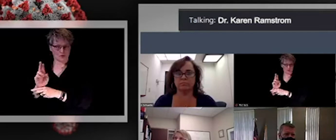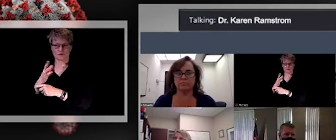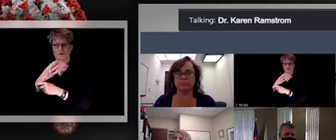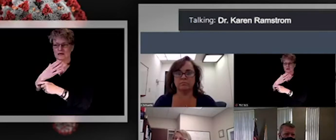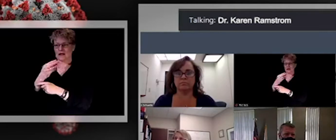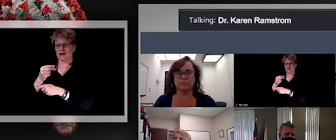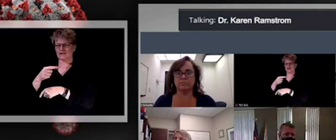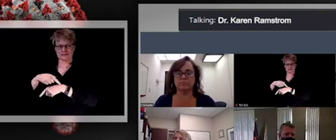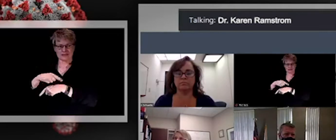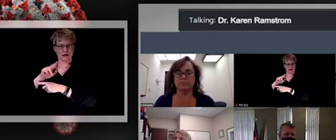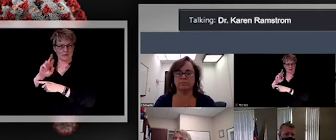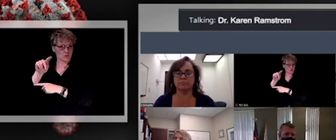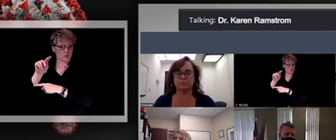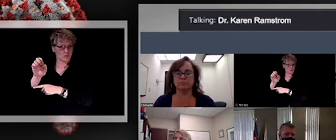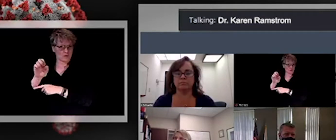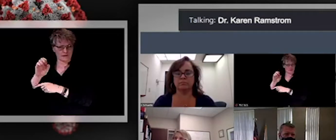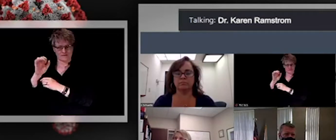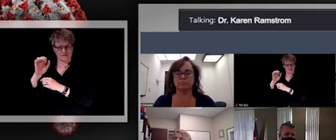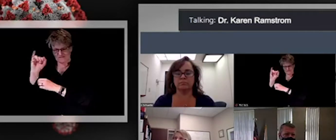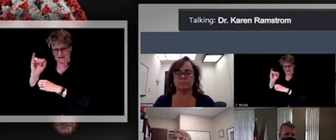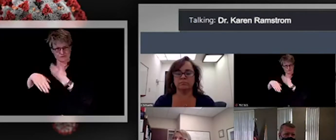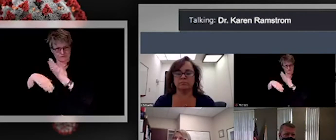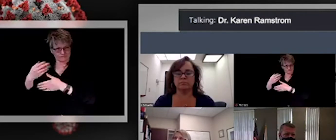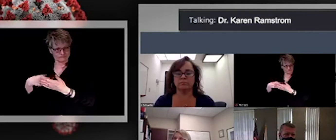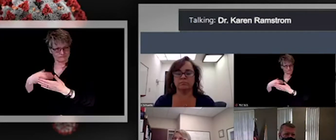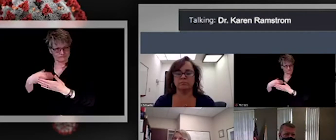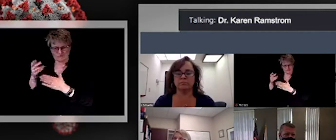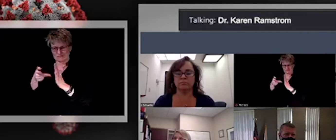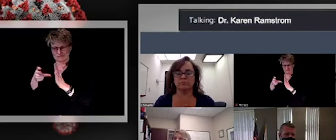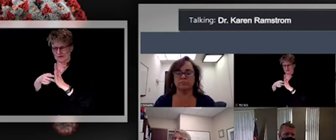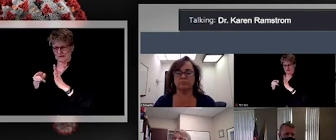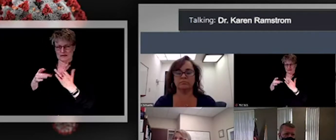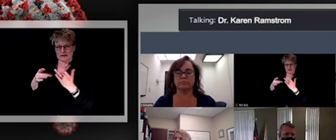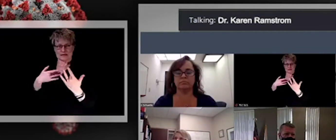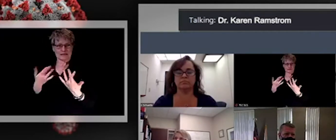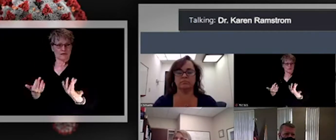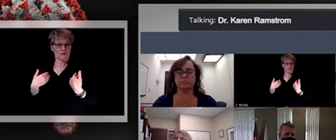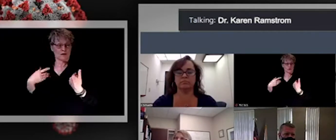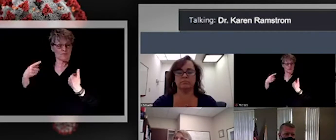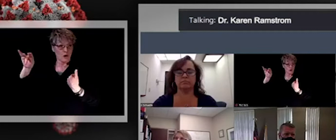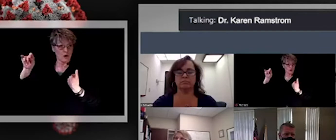more likely to have those particles of the viral RNA in their nasal passages or in their